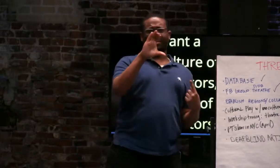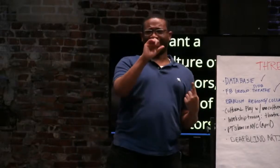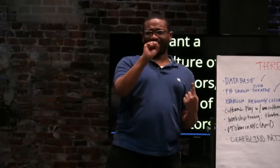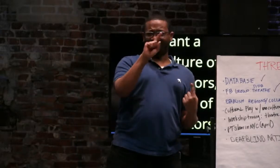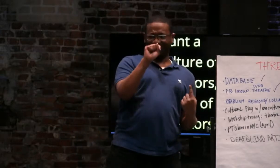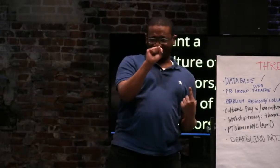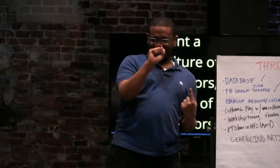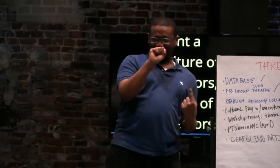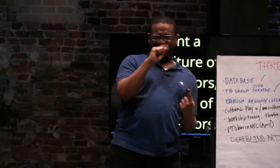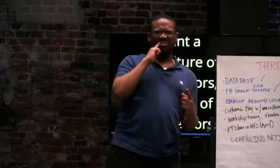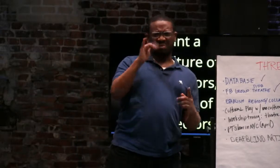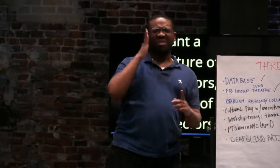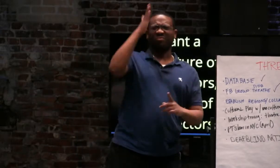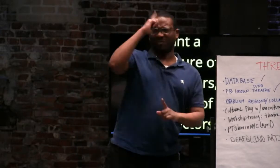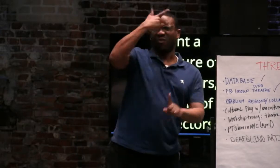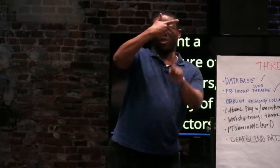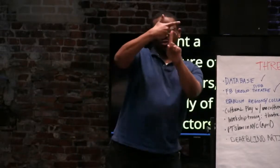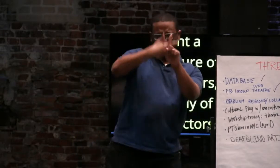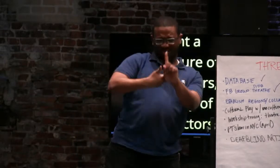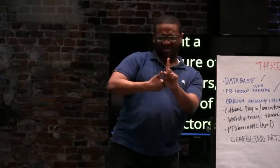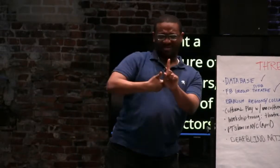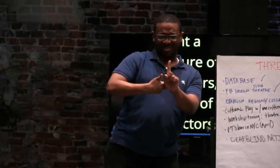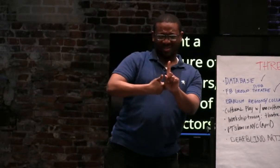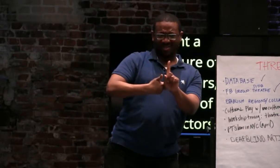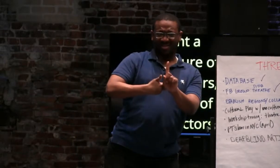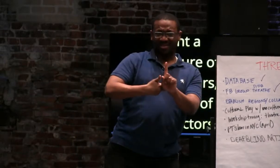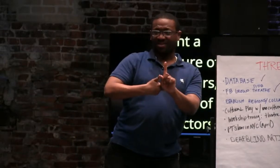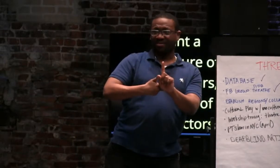One culture for directors, one culture community for casts.